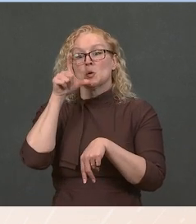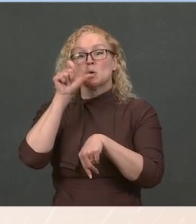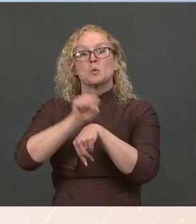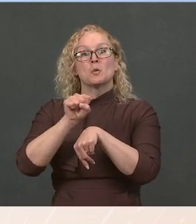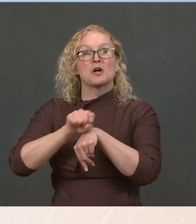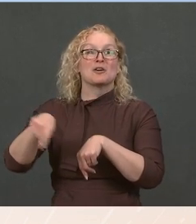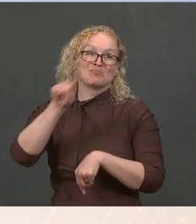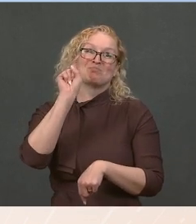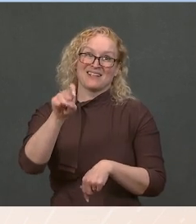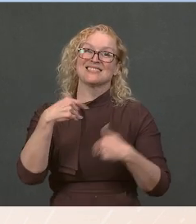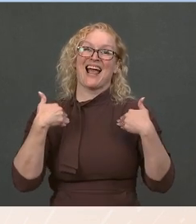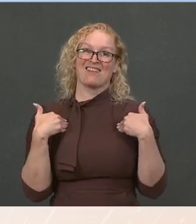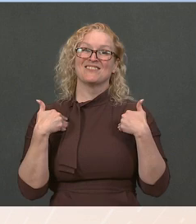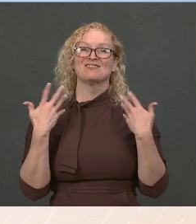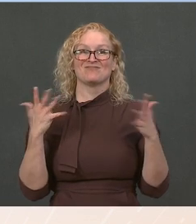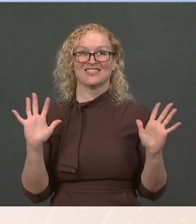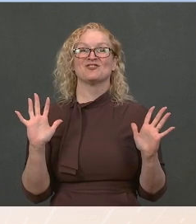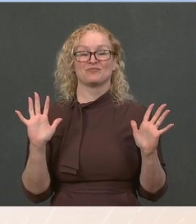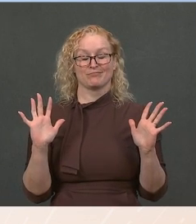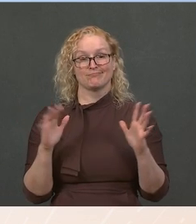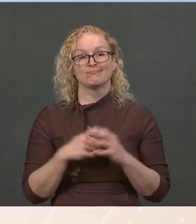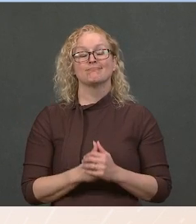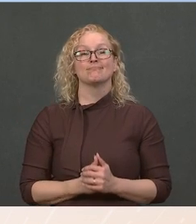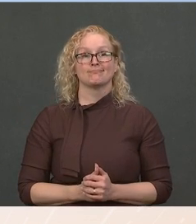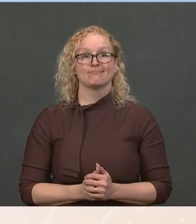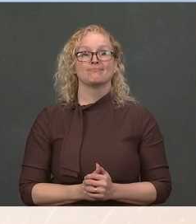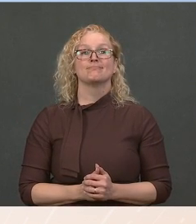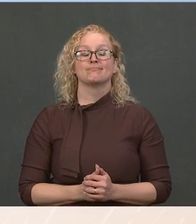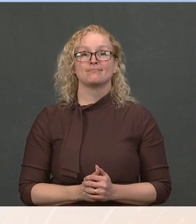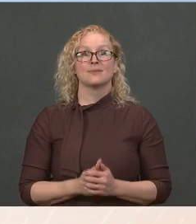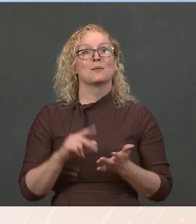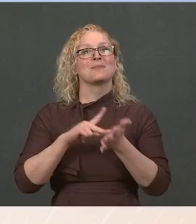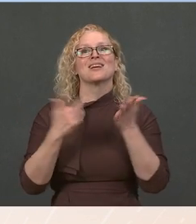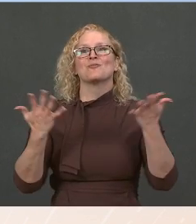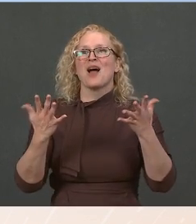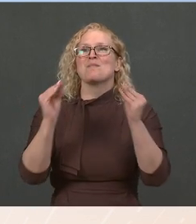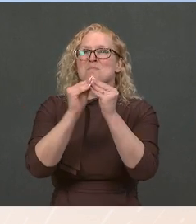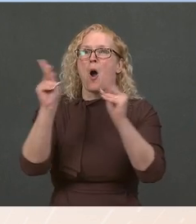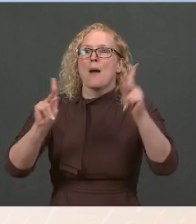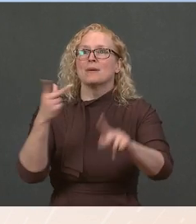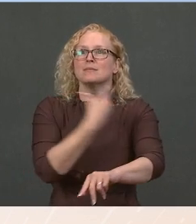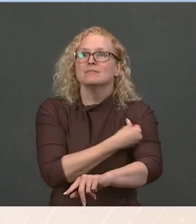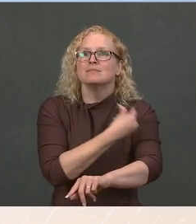the number of unvaccinated Americans 12 and older by about 40 percent.